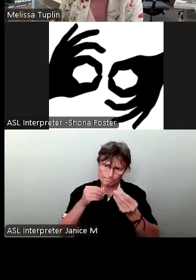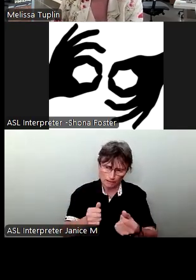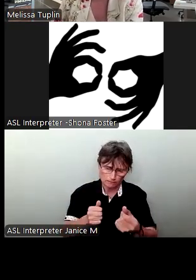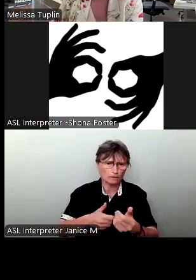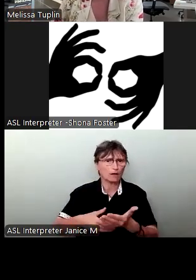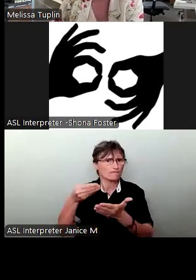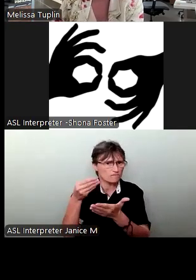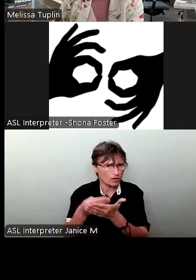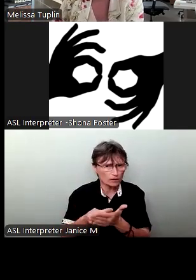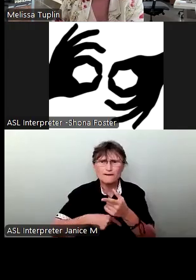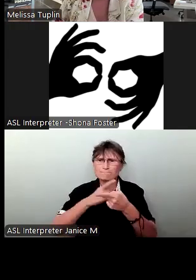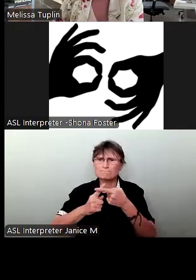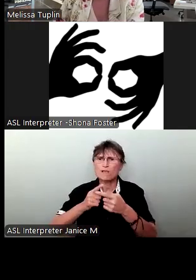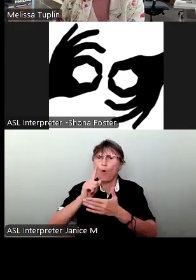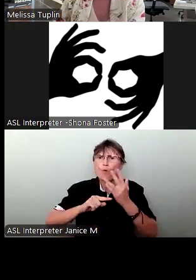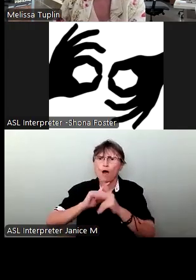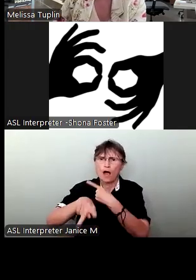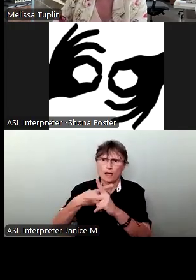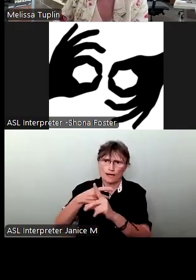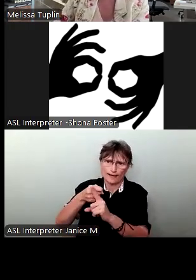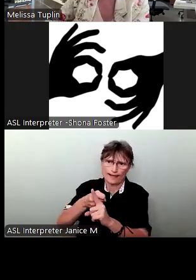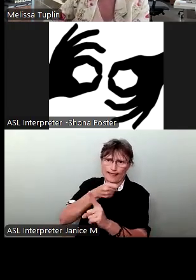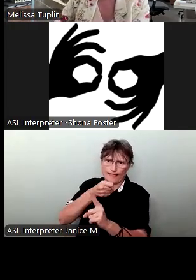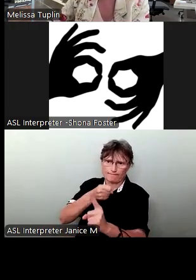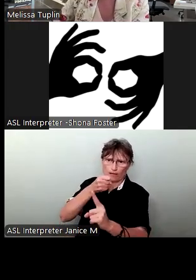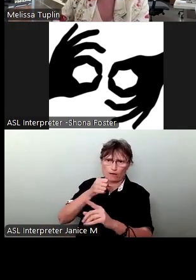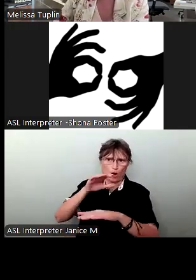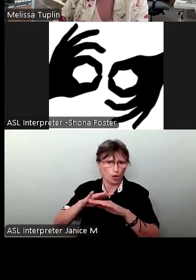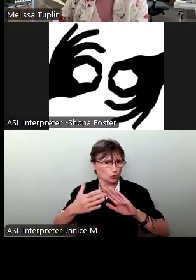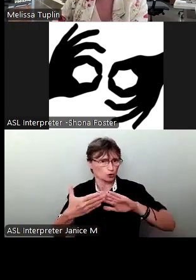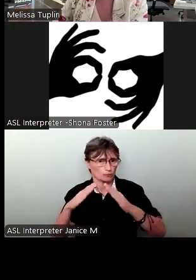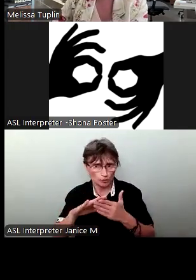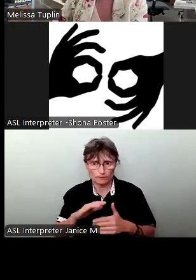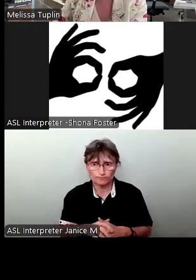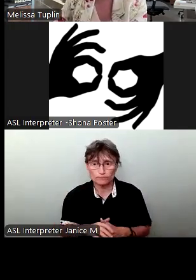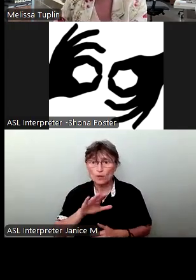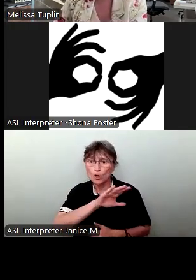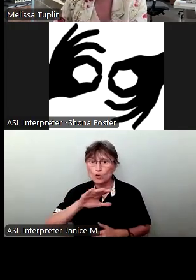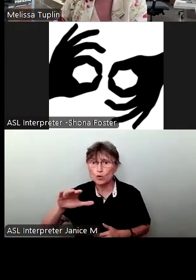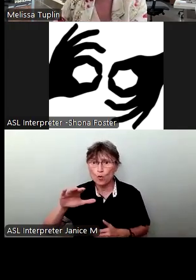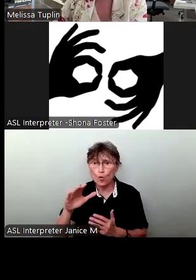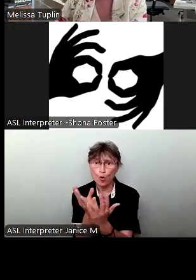its activities in the community. This rating will not garner you any additional points,